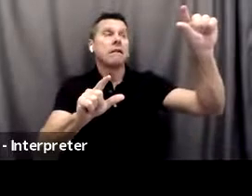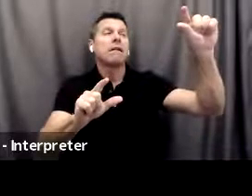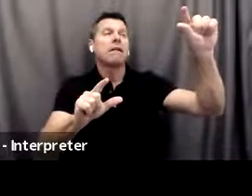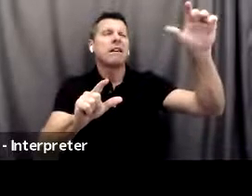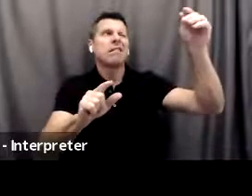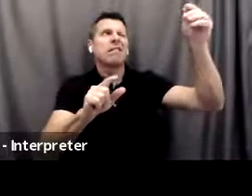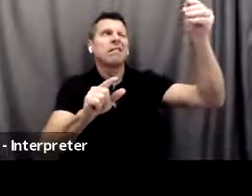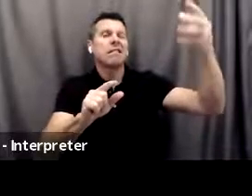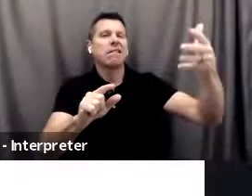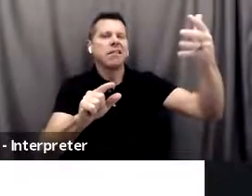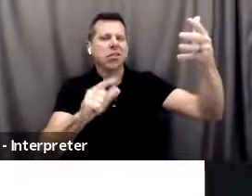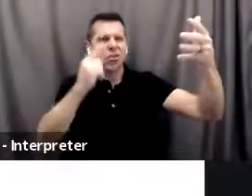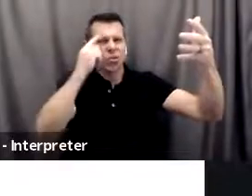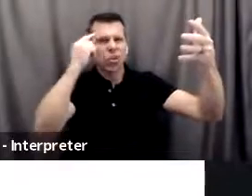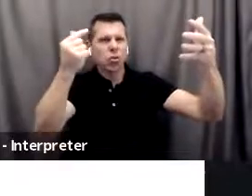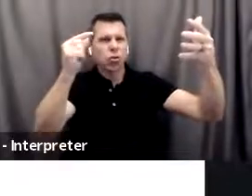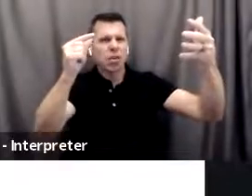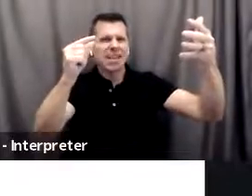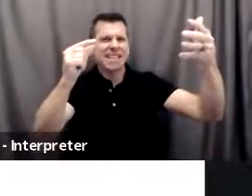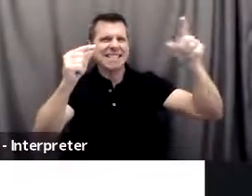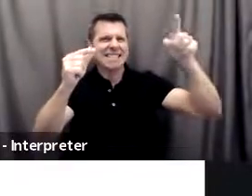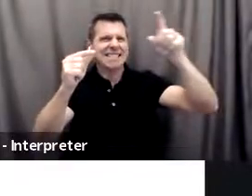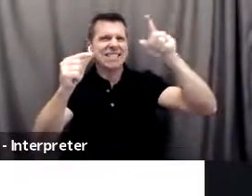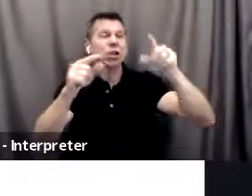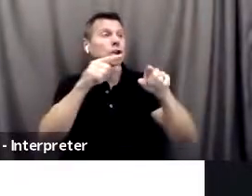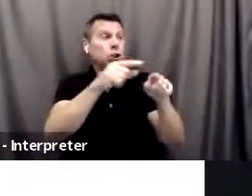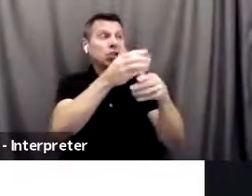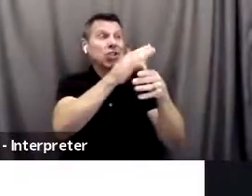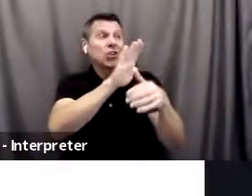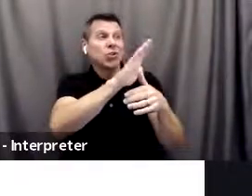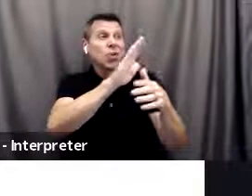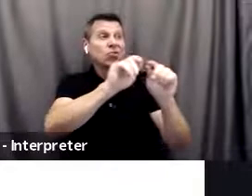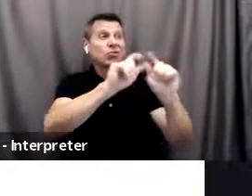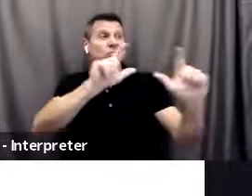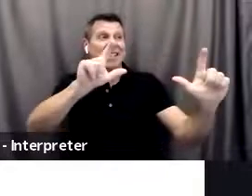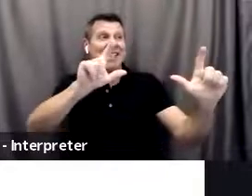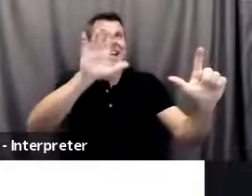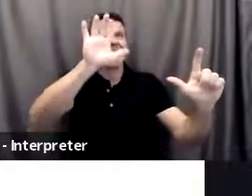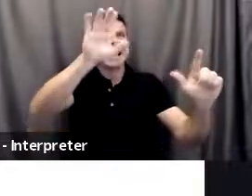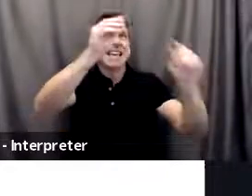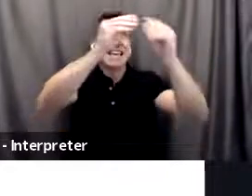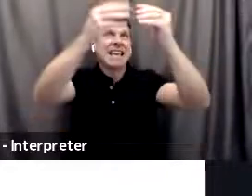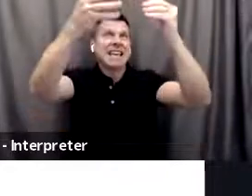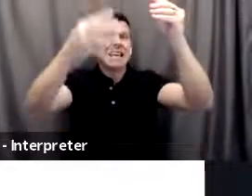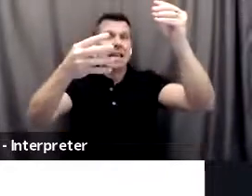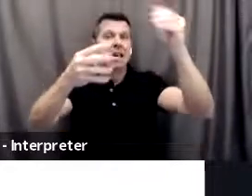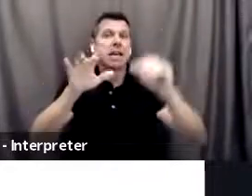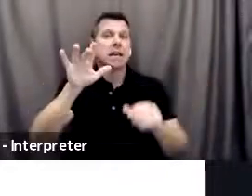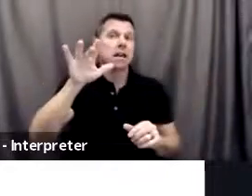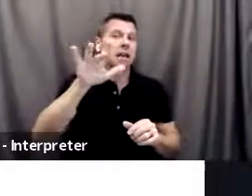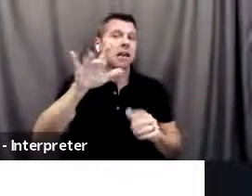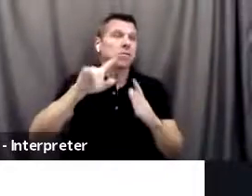you get that green button at the top that says you're sharing your screen. It should allow you to enable the share computer sound